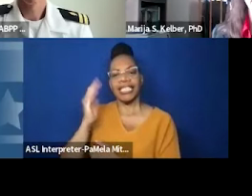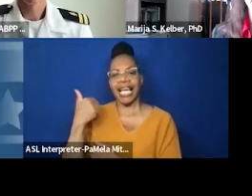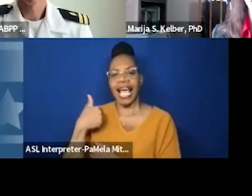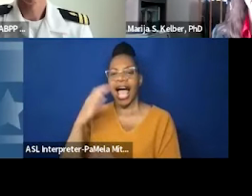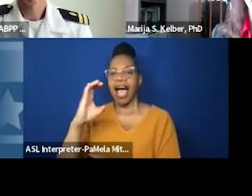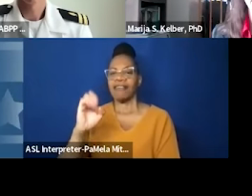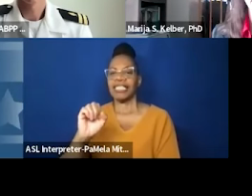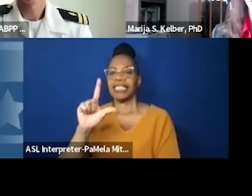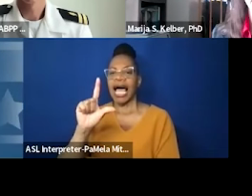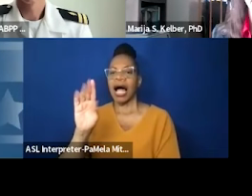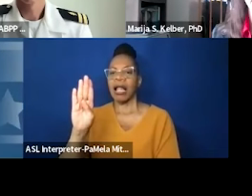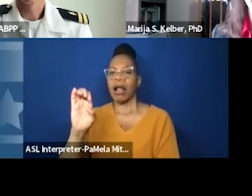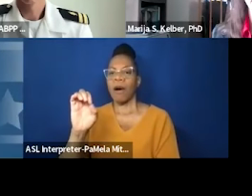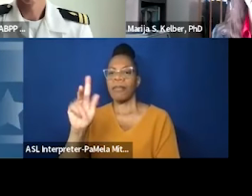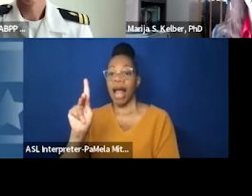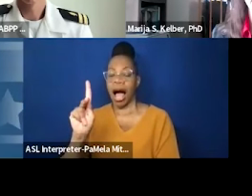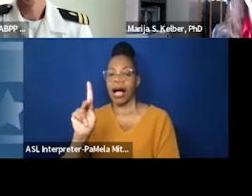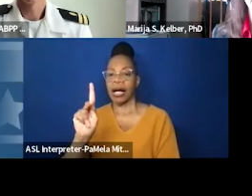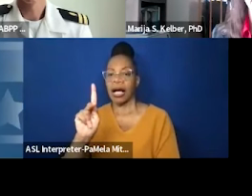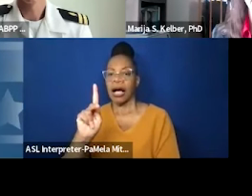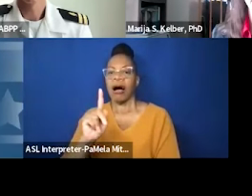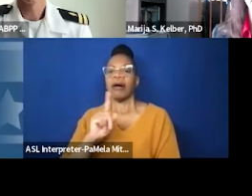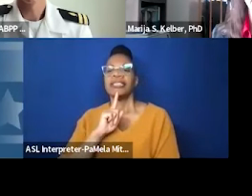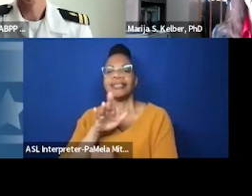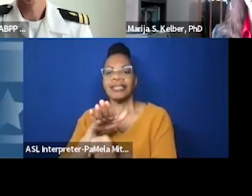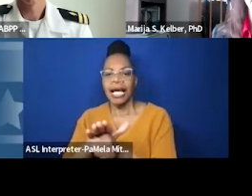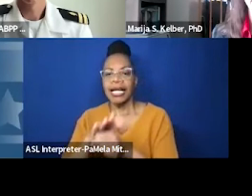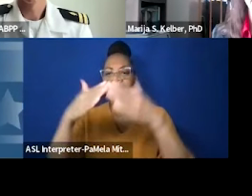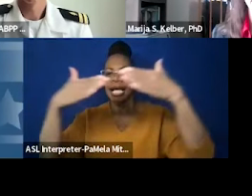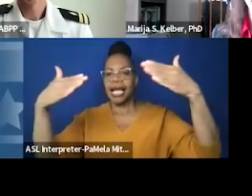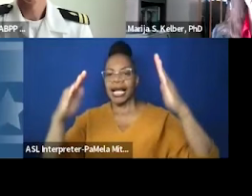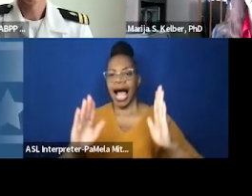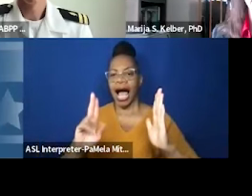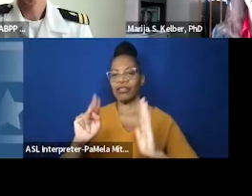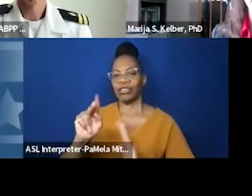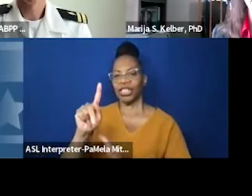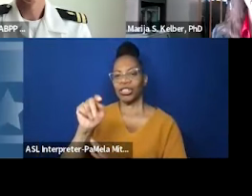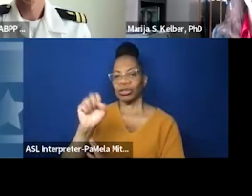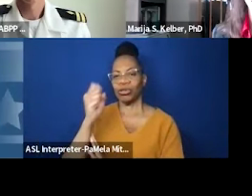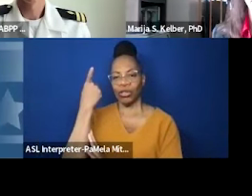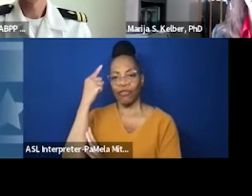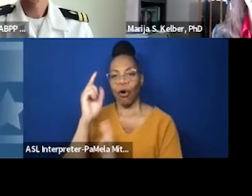or dedicated housing units within local jails and detention centers that group incarcerated veterans together